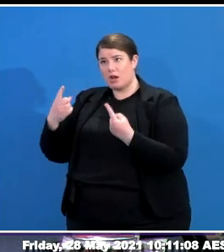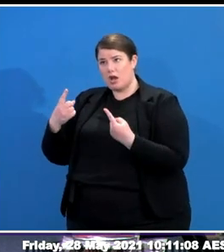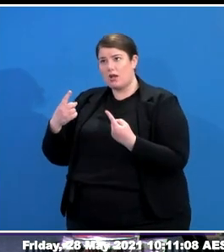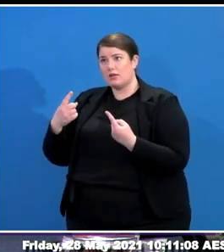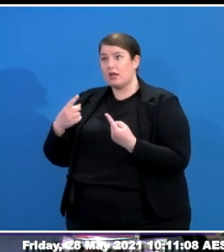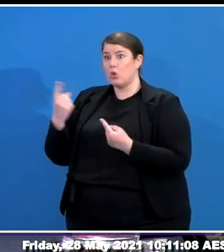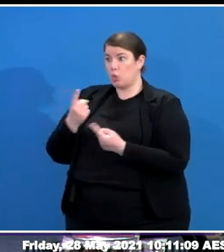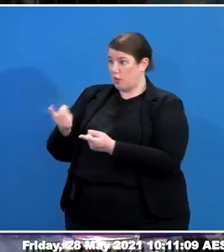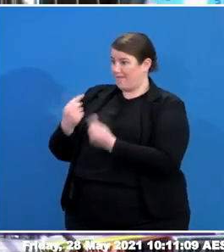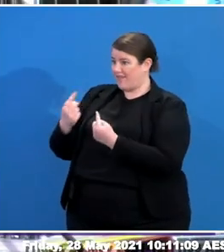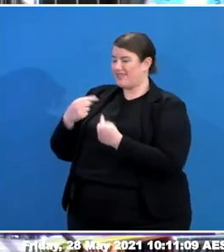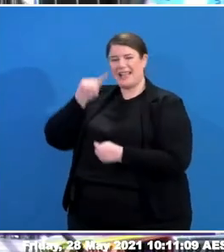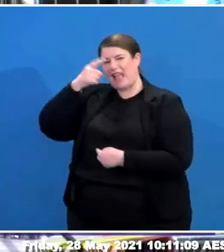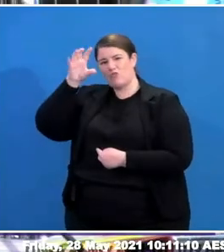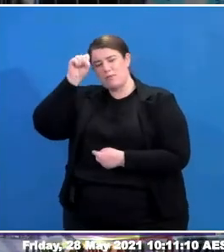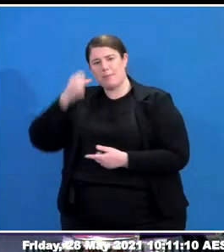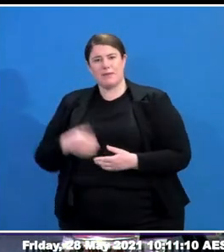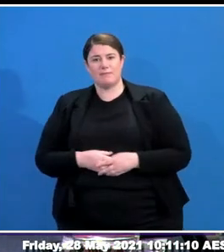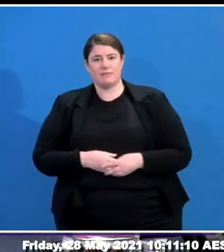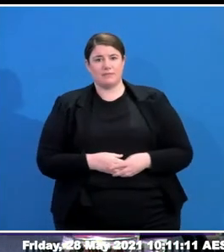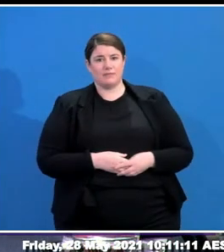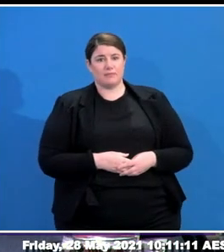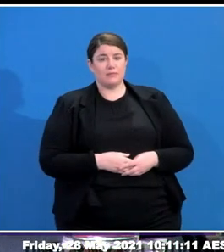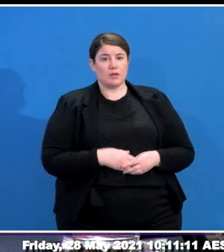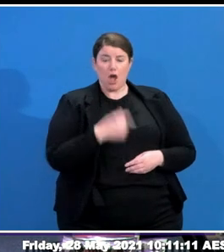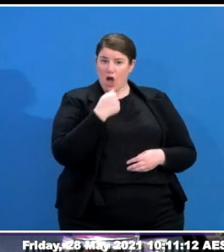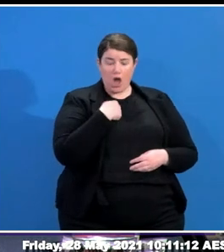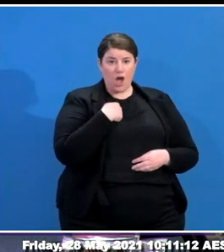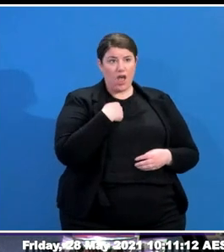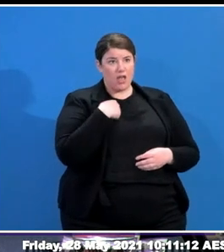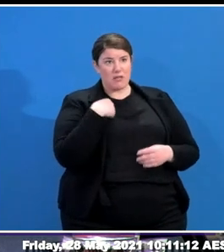that advice came from. You still can't recall that? No, I did have a good think about it, and if I knew the answer to